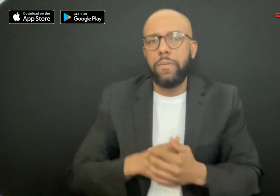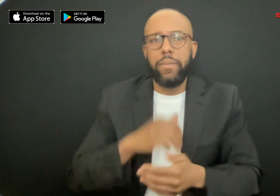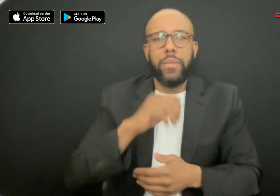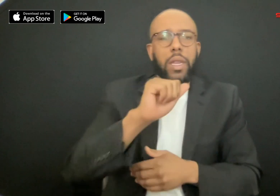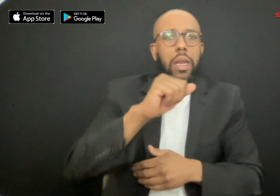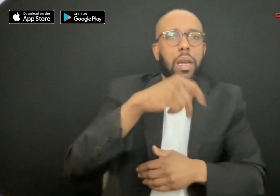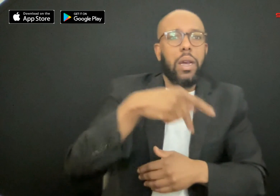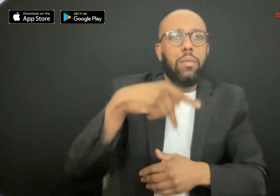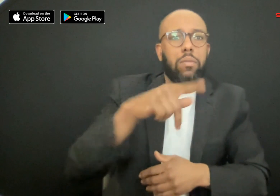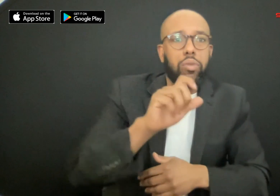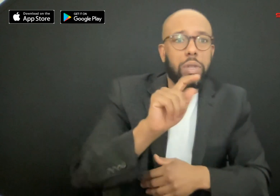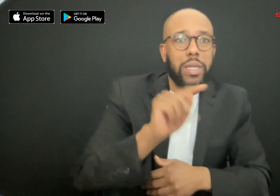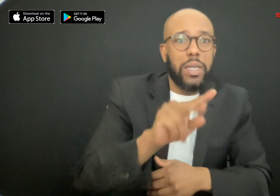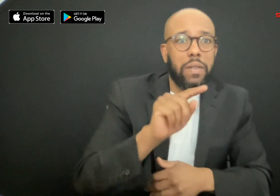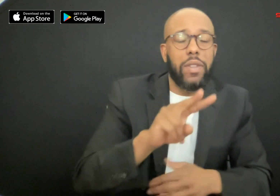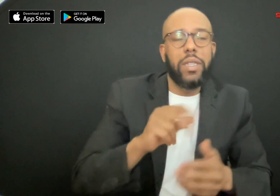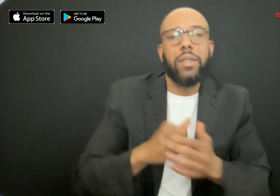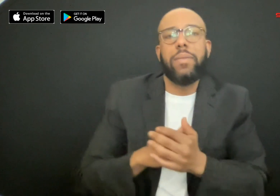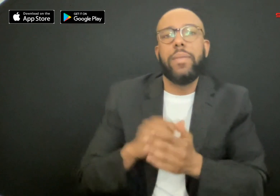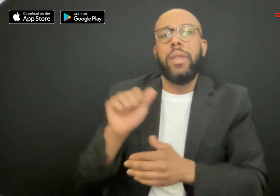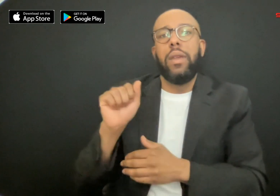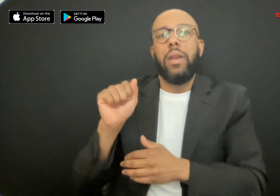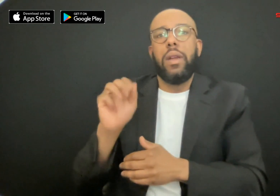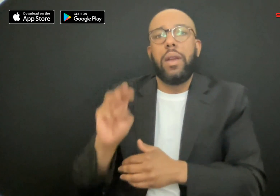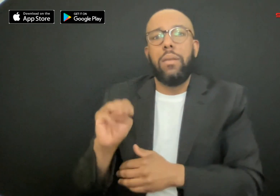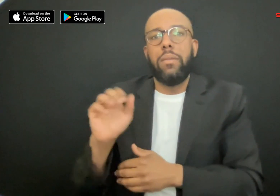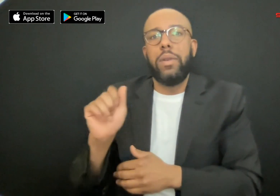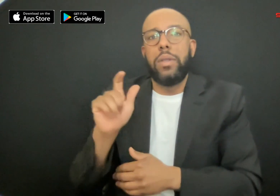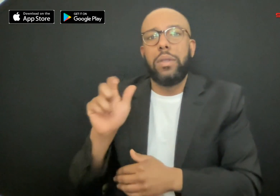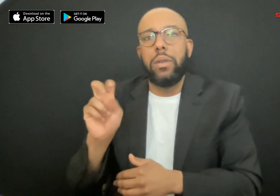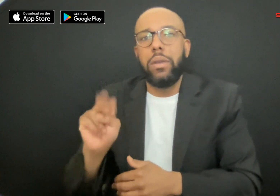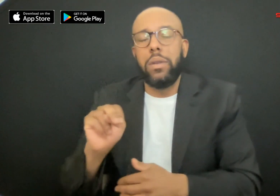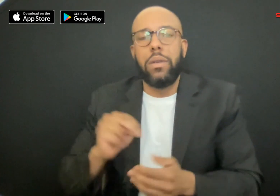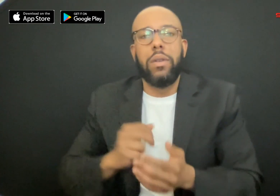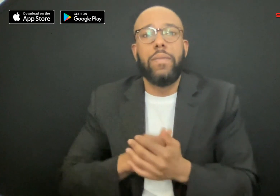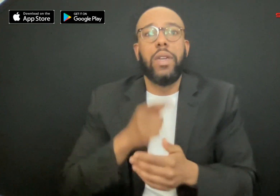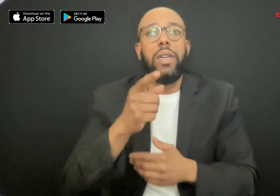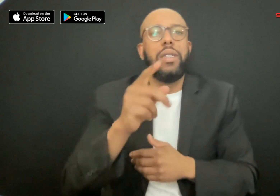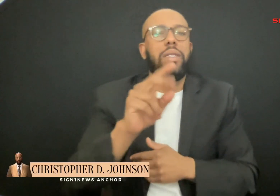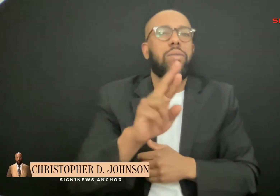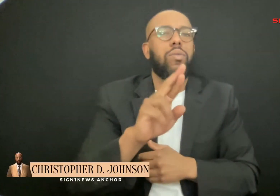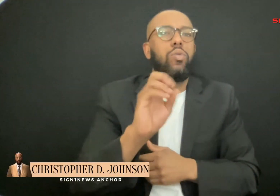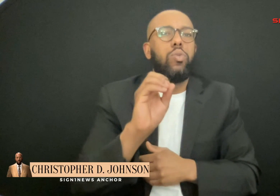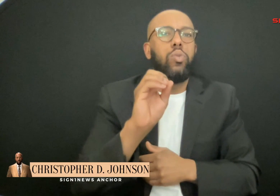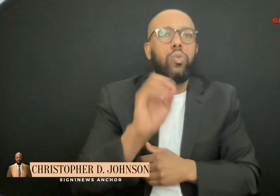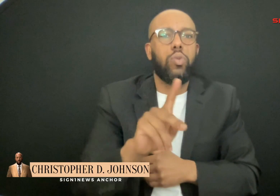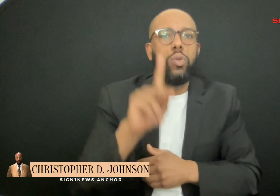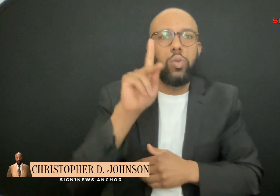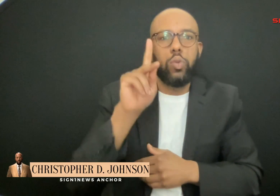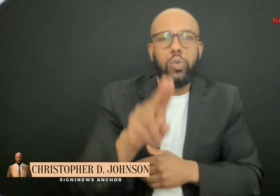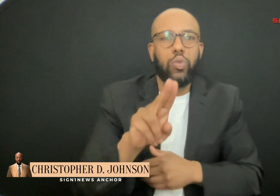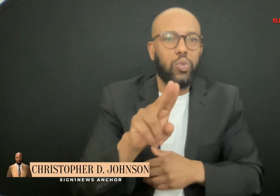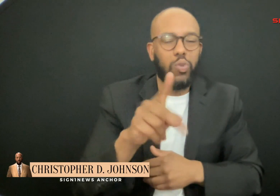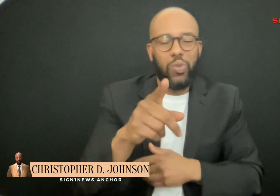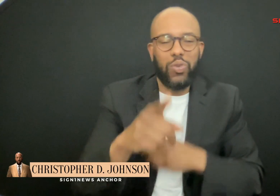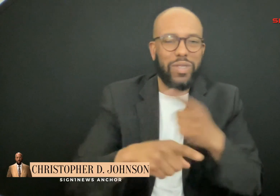you can also watch on Apple TV Amazon and Roku take care